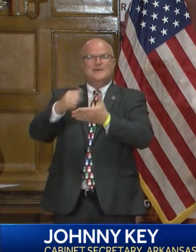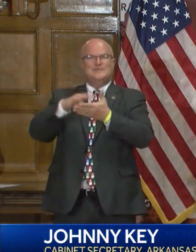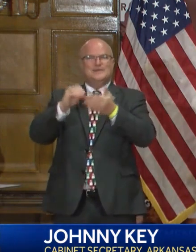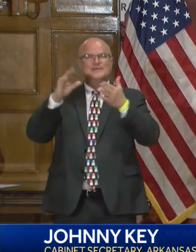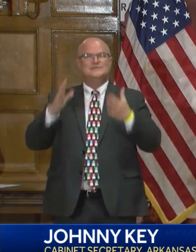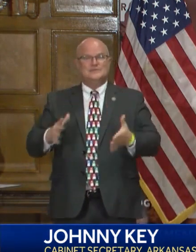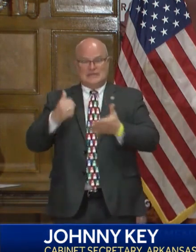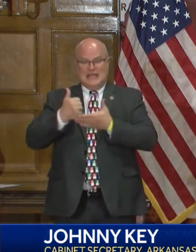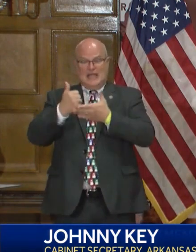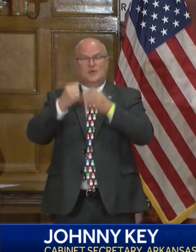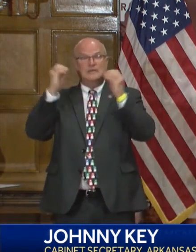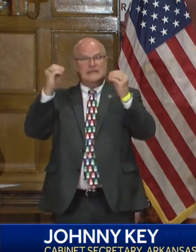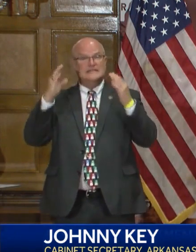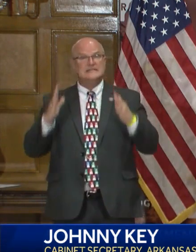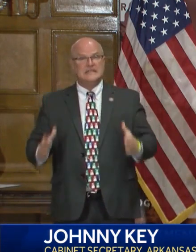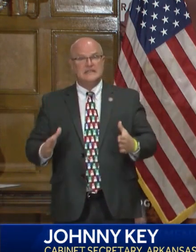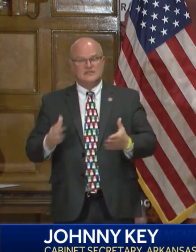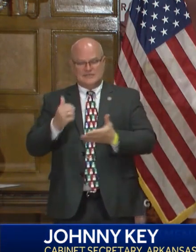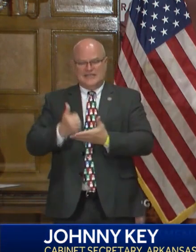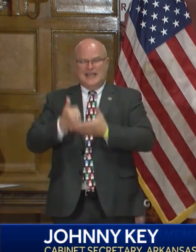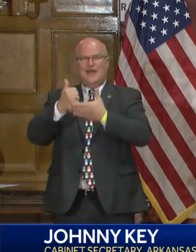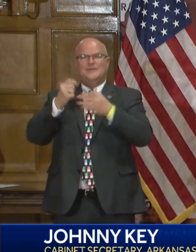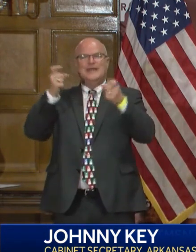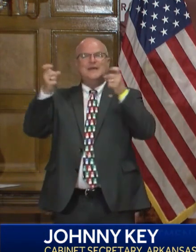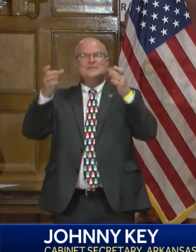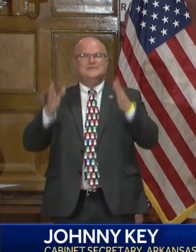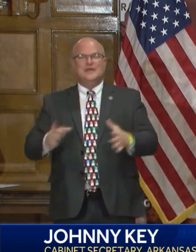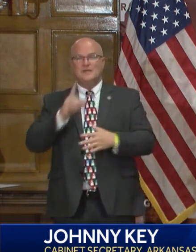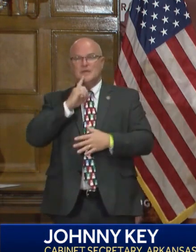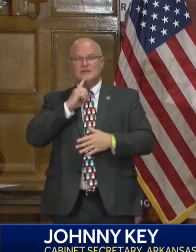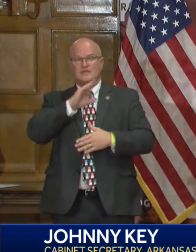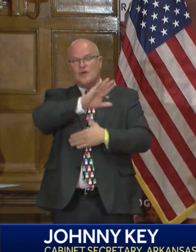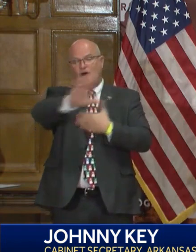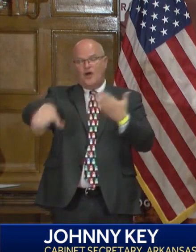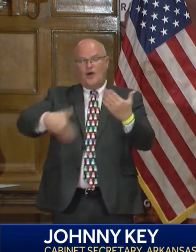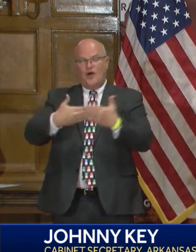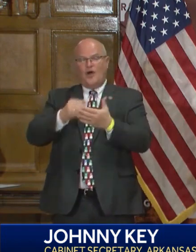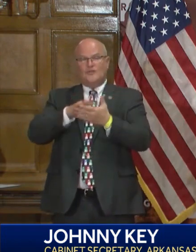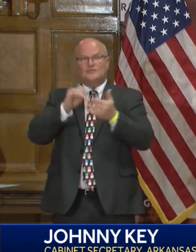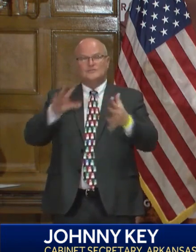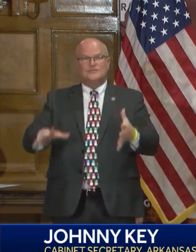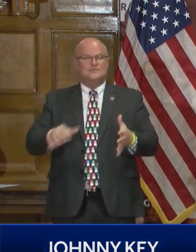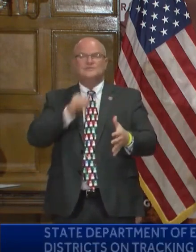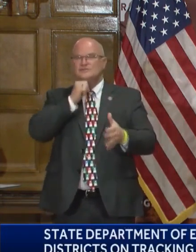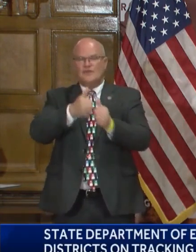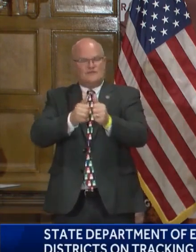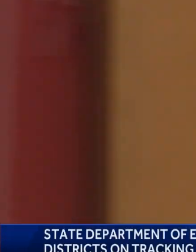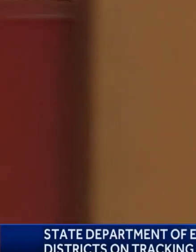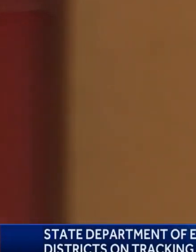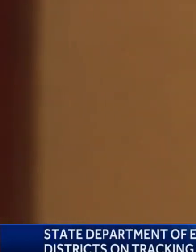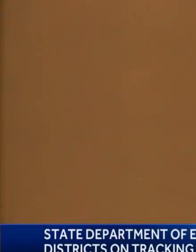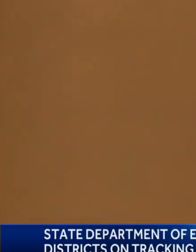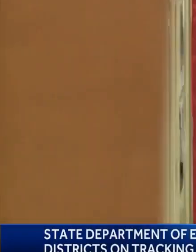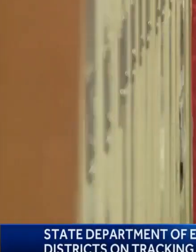falling behind. fort smith schools developed this on track program for students at northside and southside for any students failing in one or more of their courses